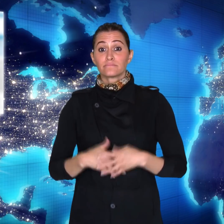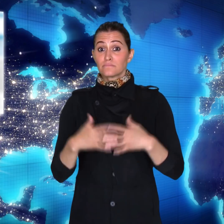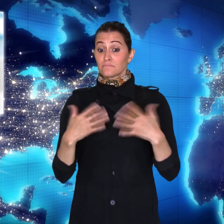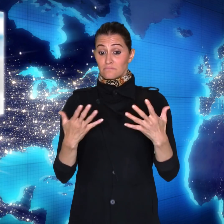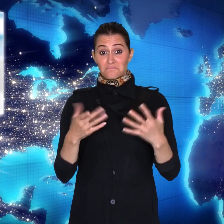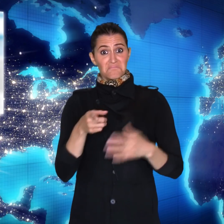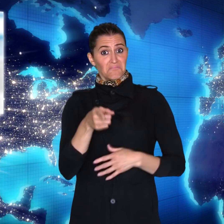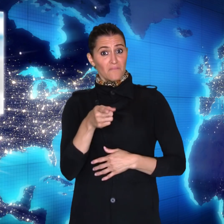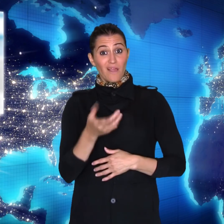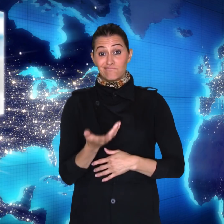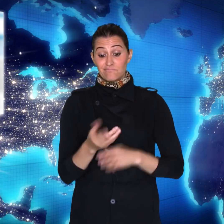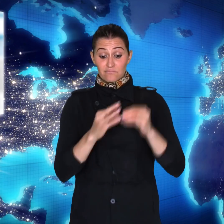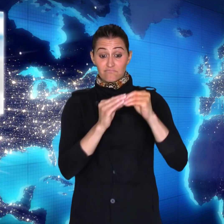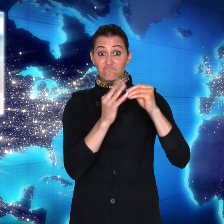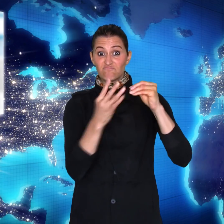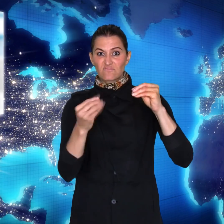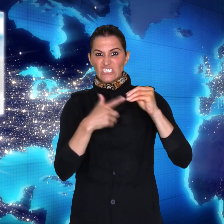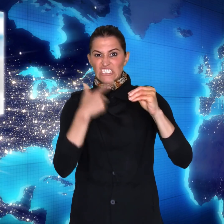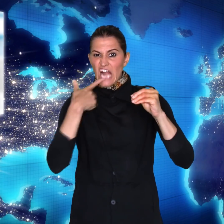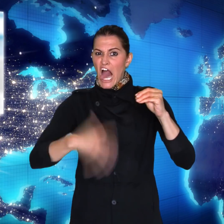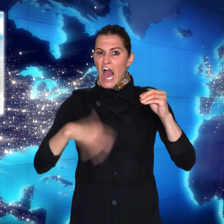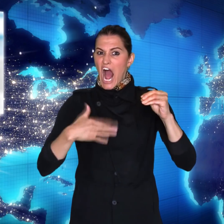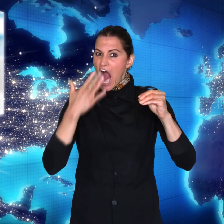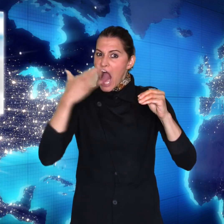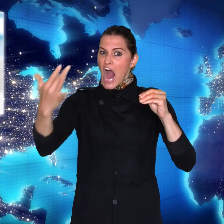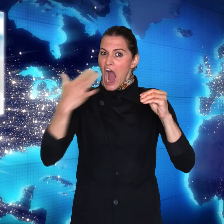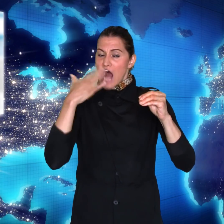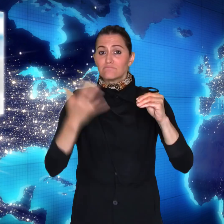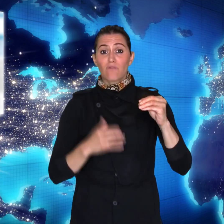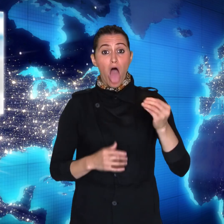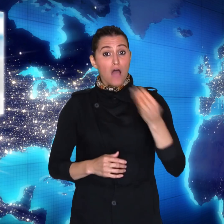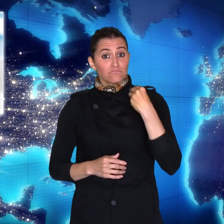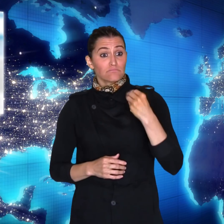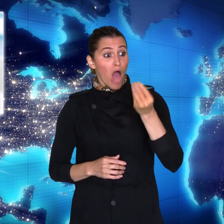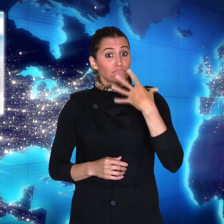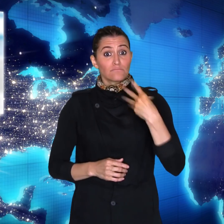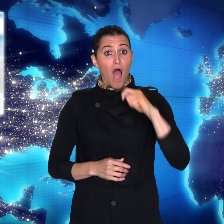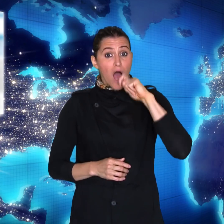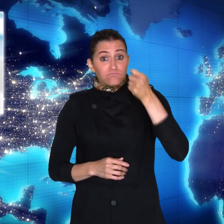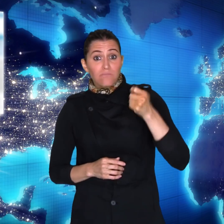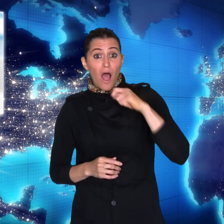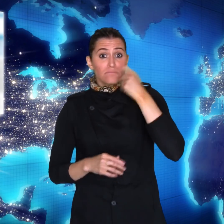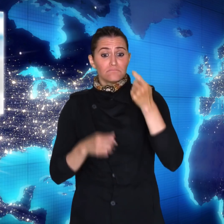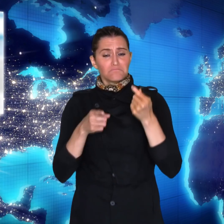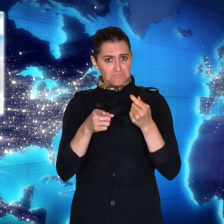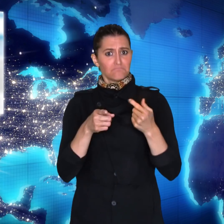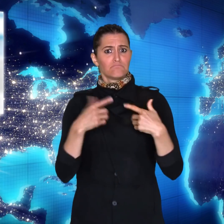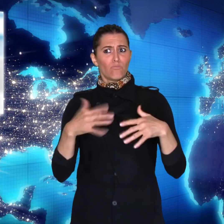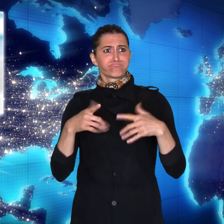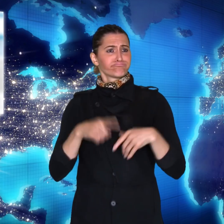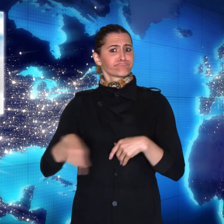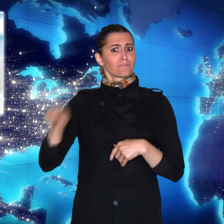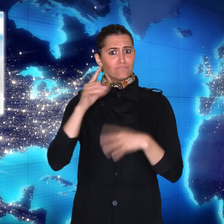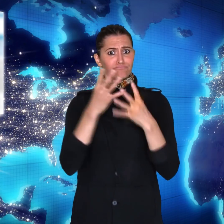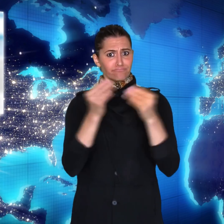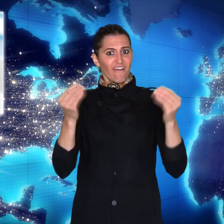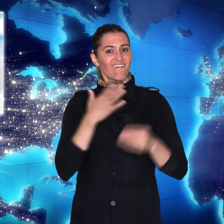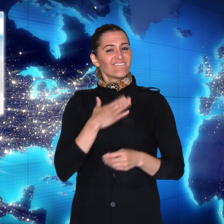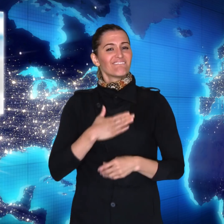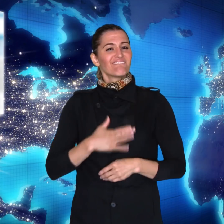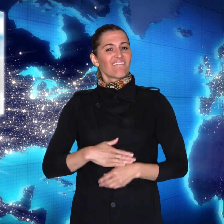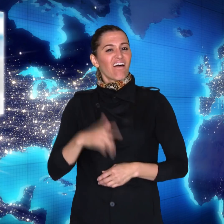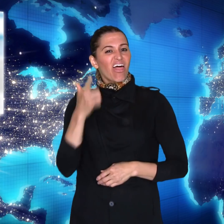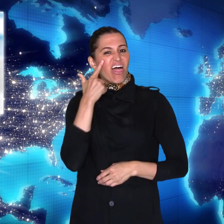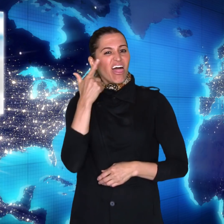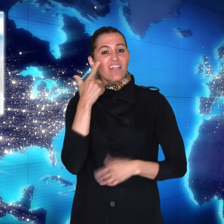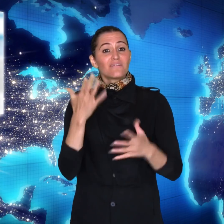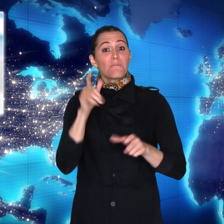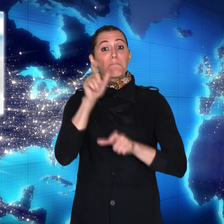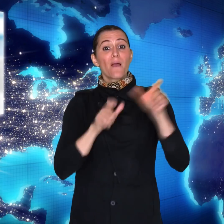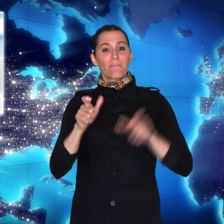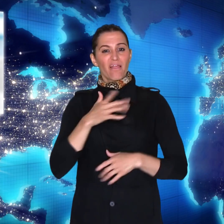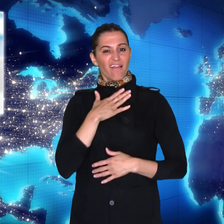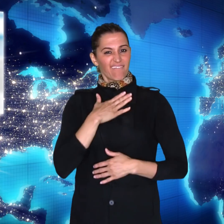Eating hot peppers is a trend where